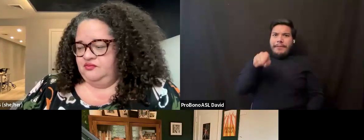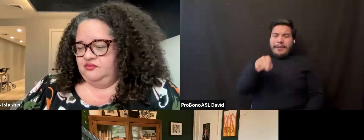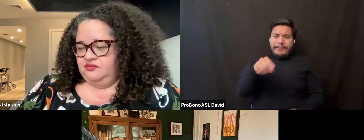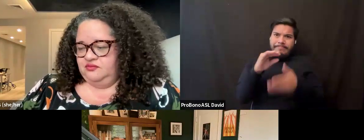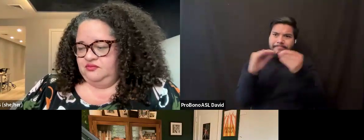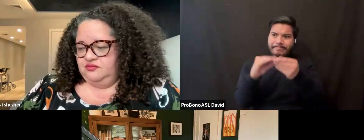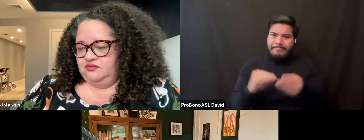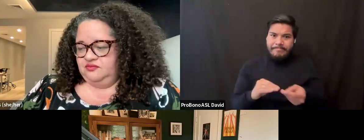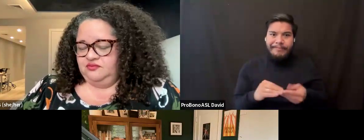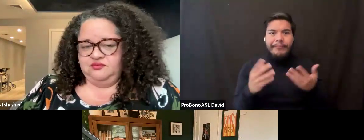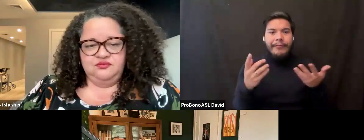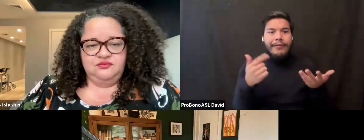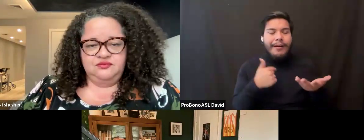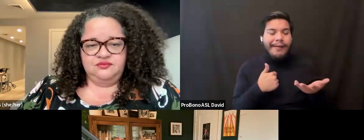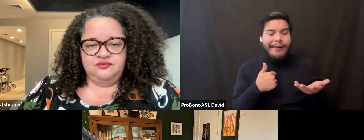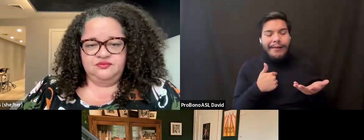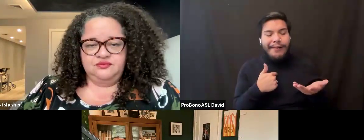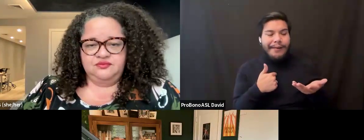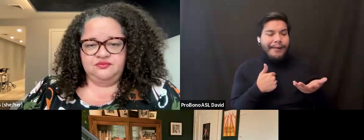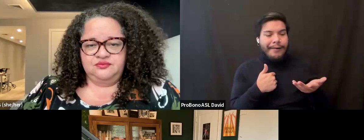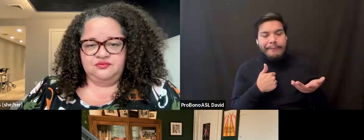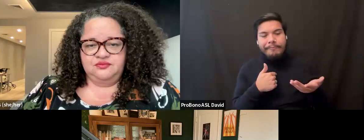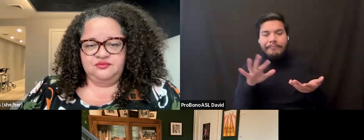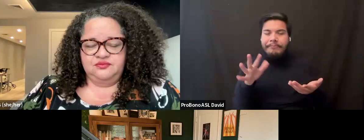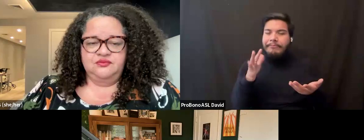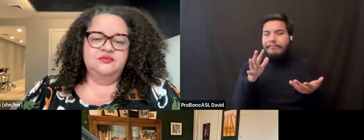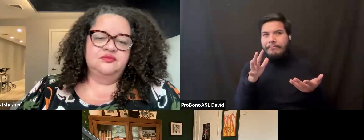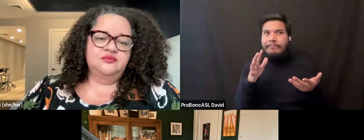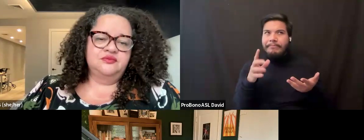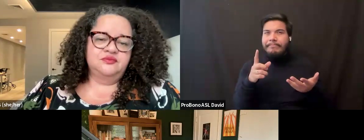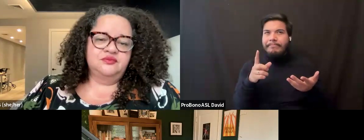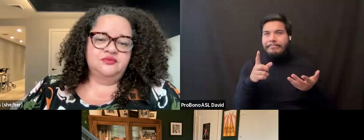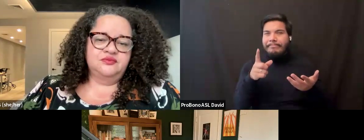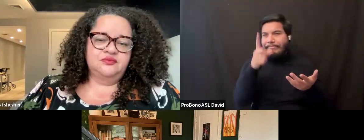I was sort of two minds about names when I first registered.